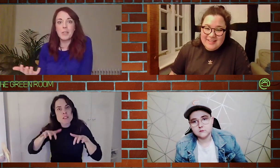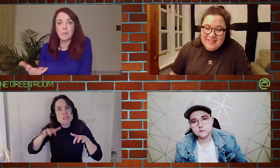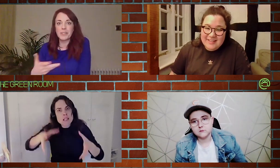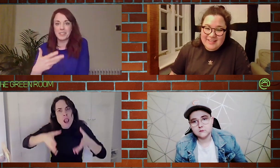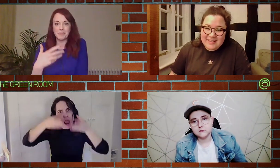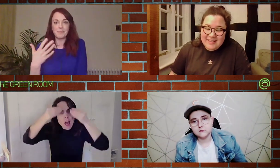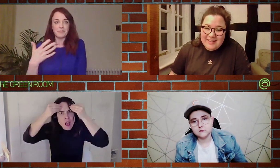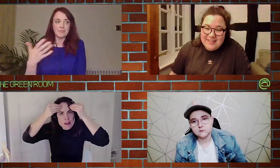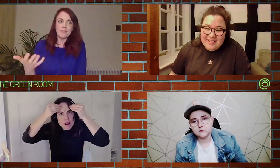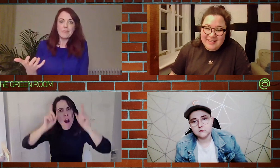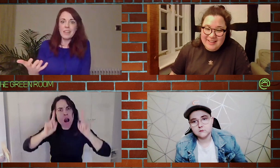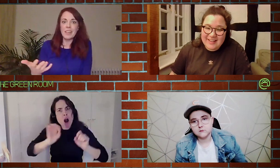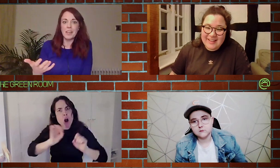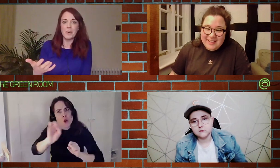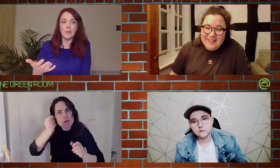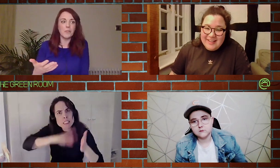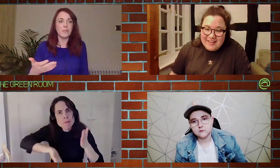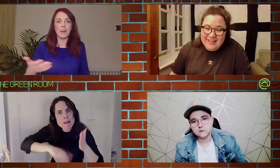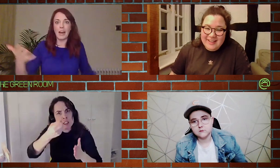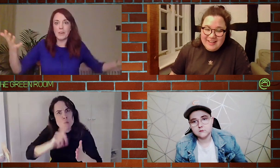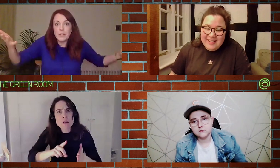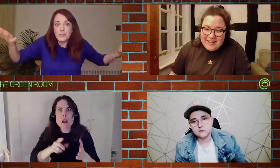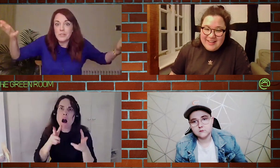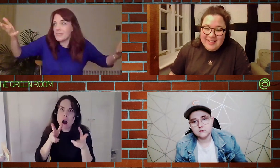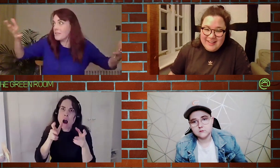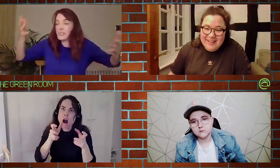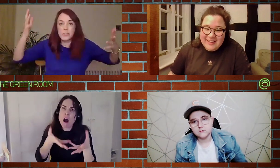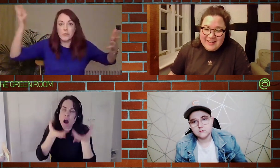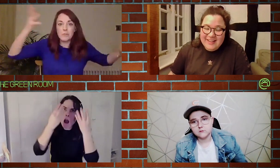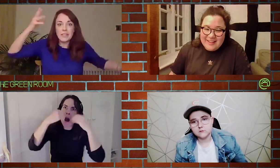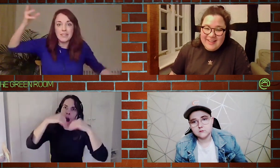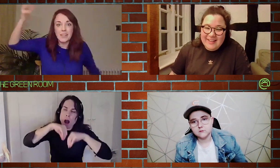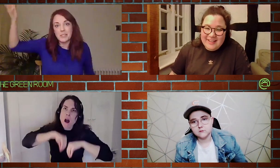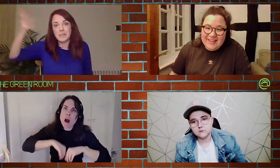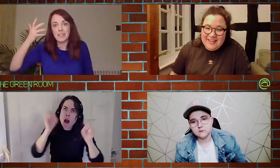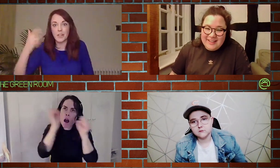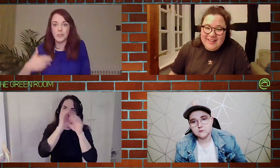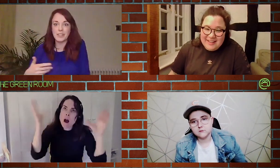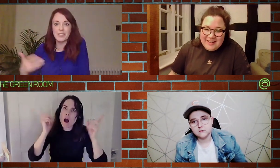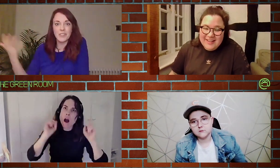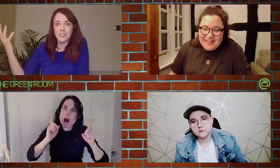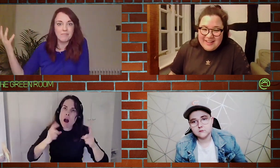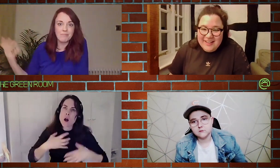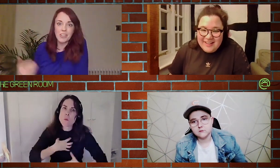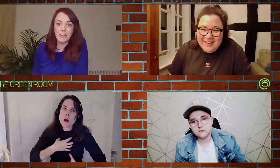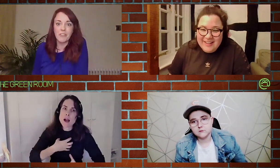As a hearing person don't miss announcements at a train station.